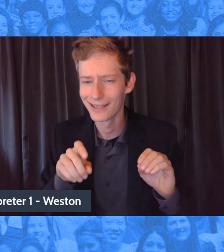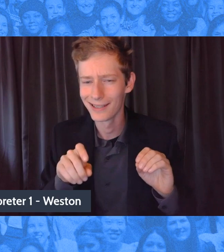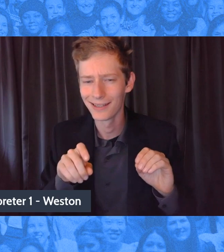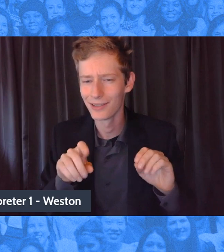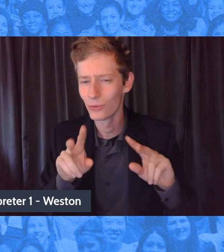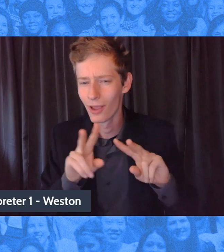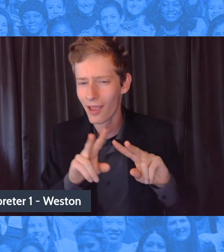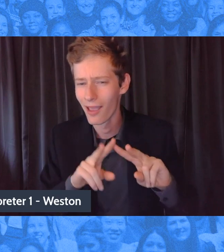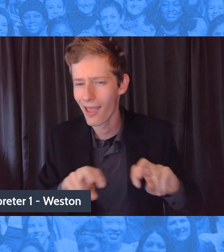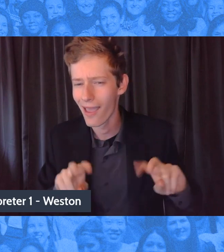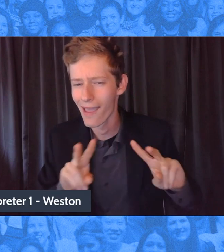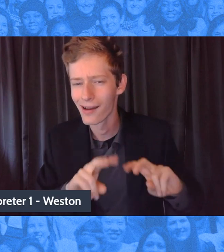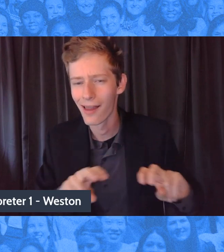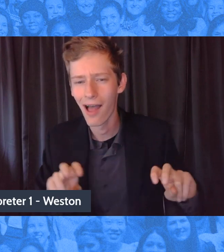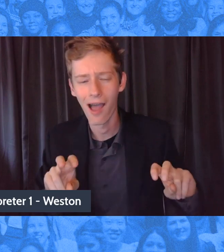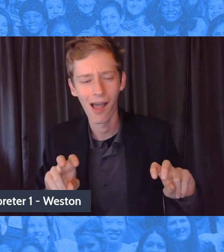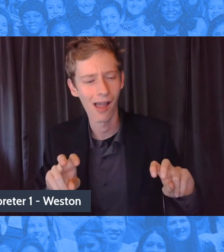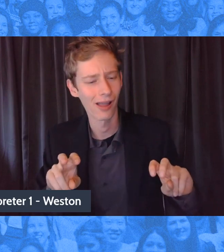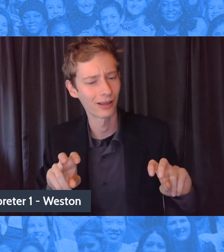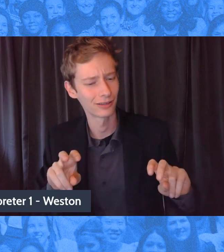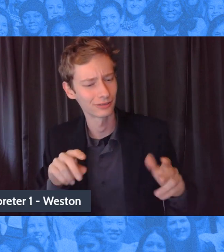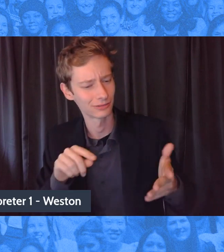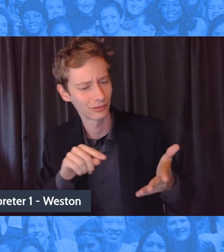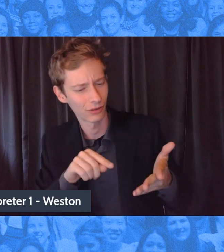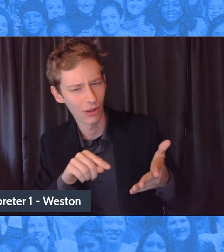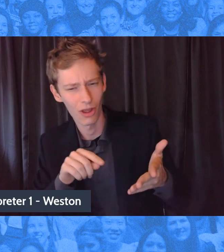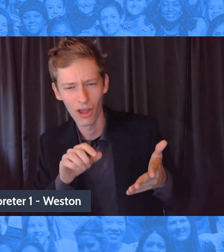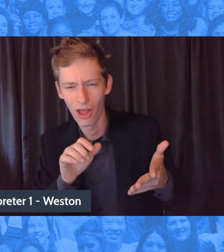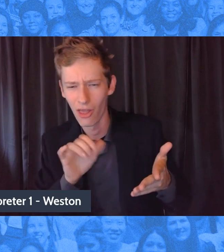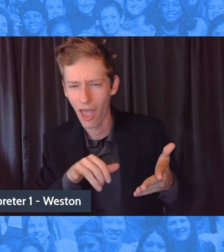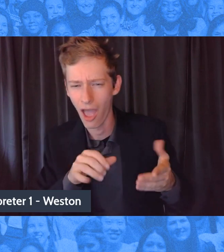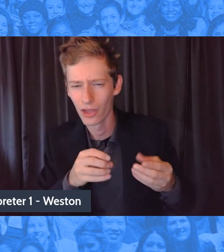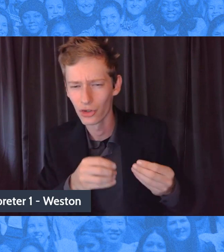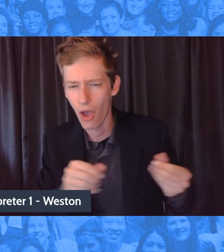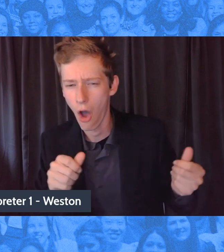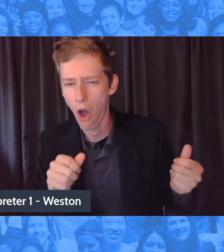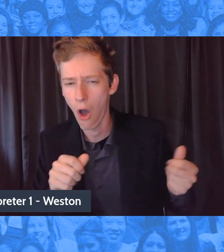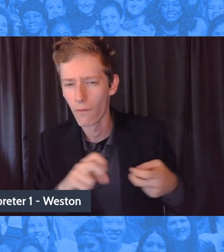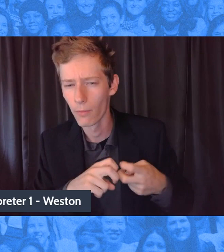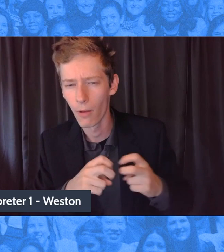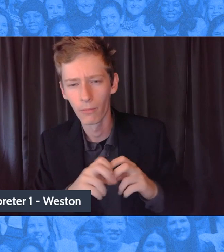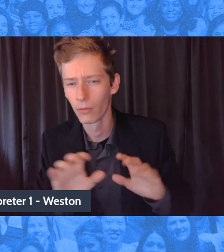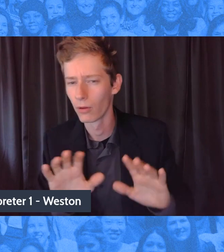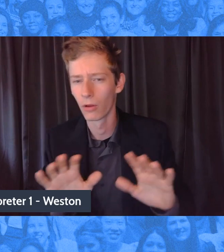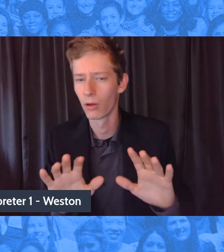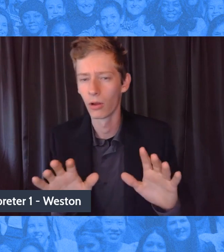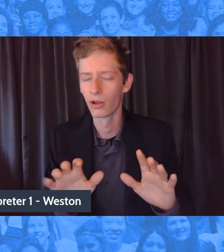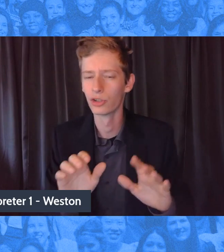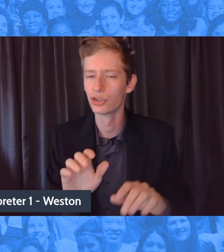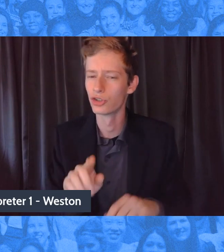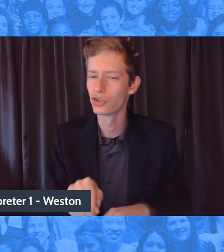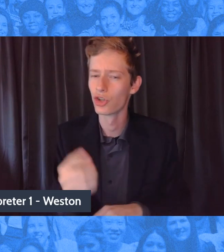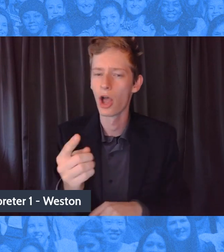or assess or problem solve. Just be with your breath